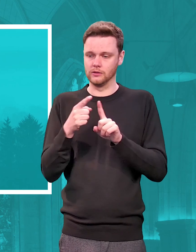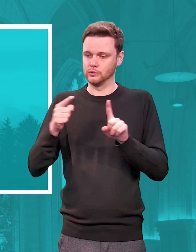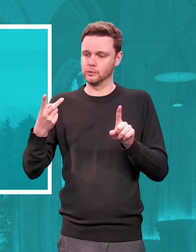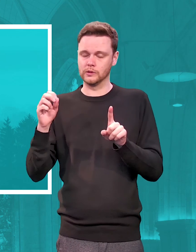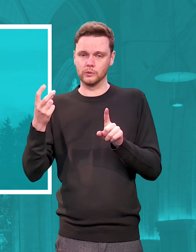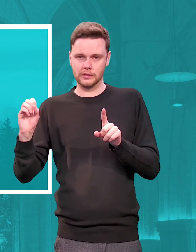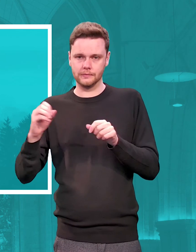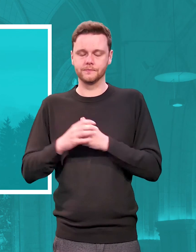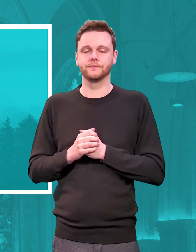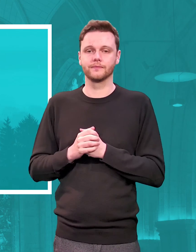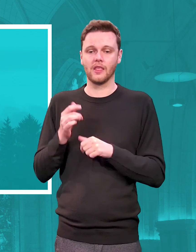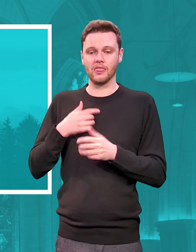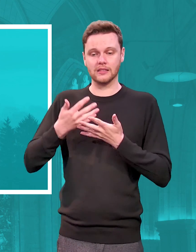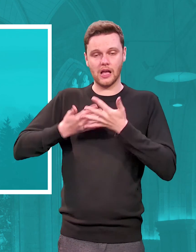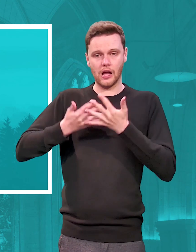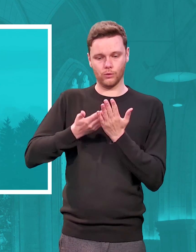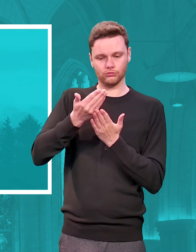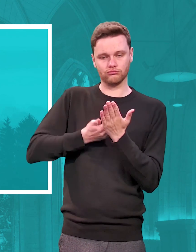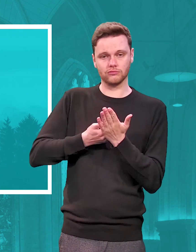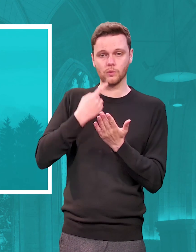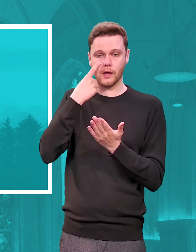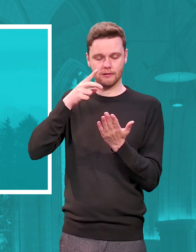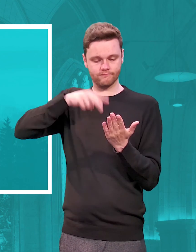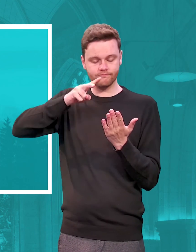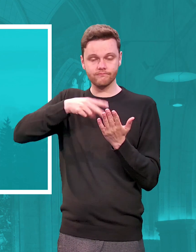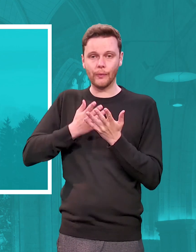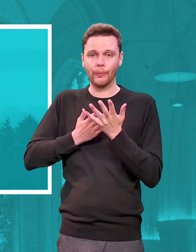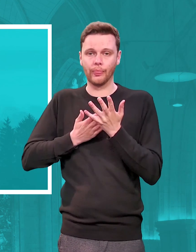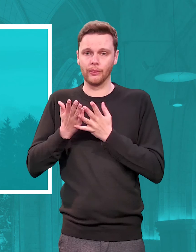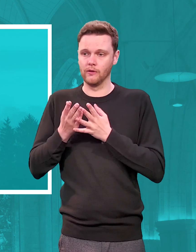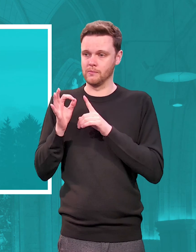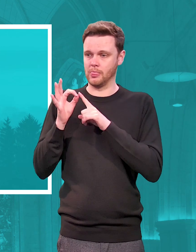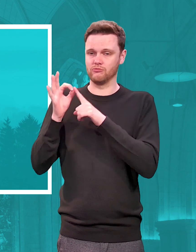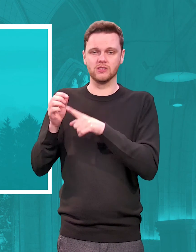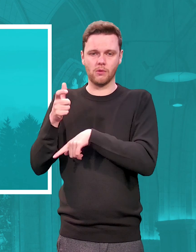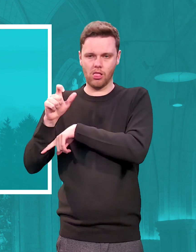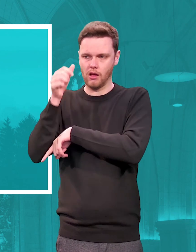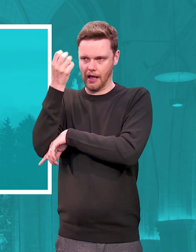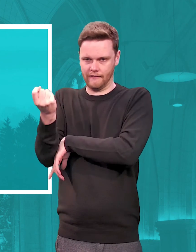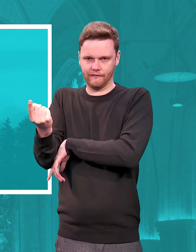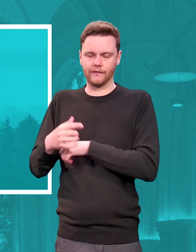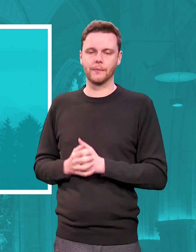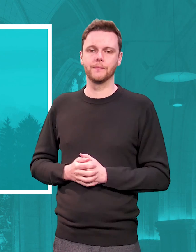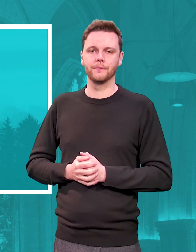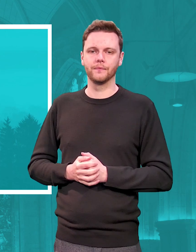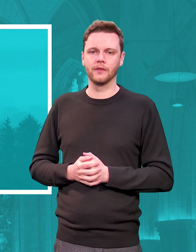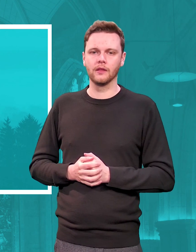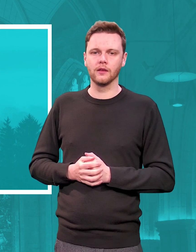Copies of these accounts are available for inspection by request to the Principal Clerk. I commend the report to the Assembly,